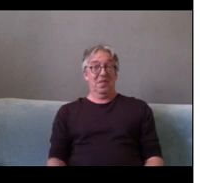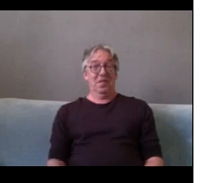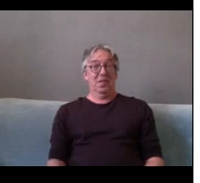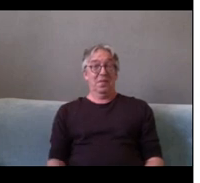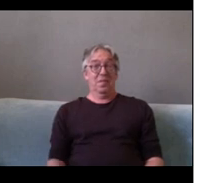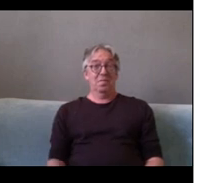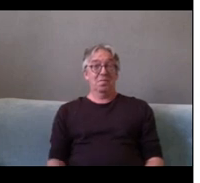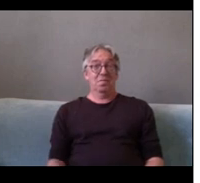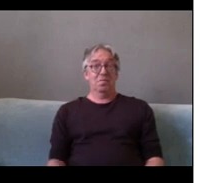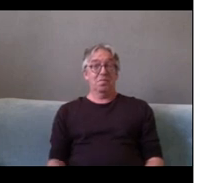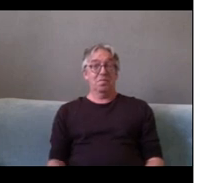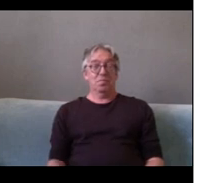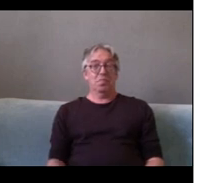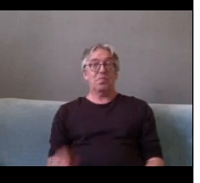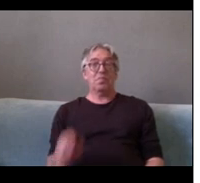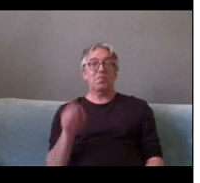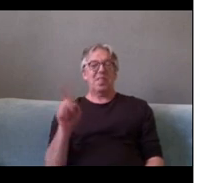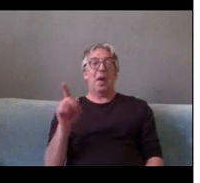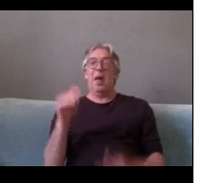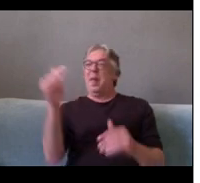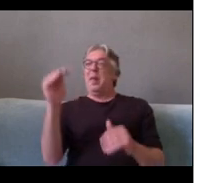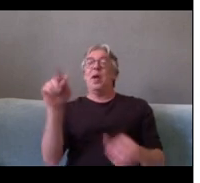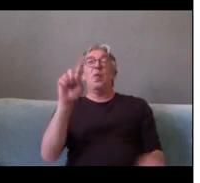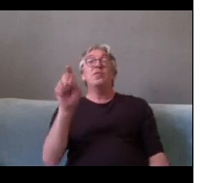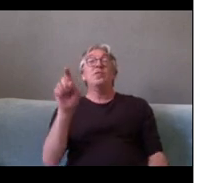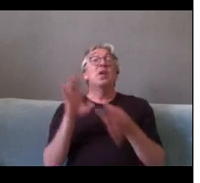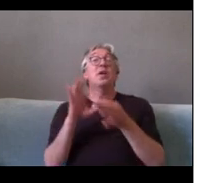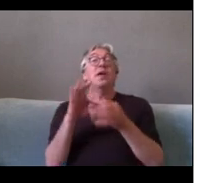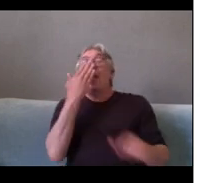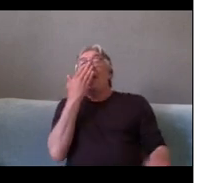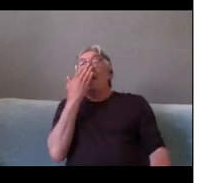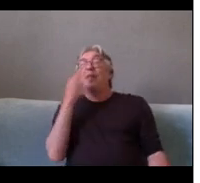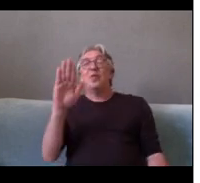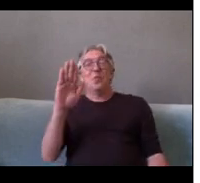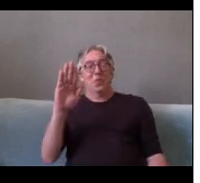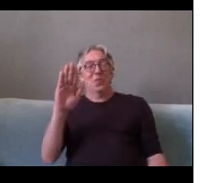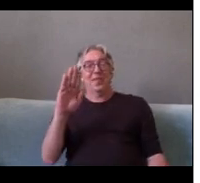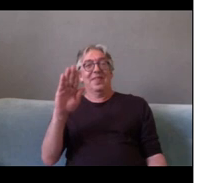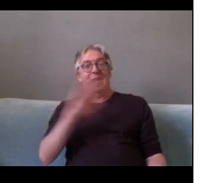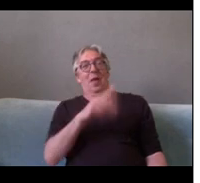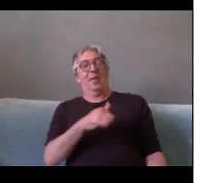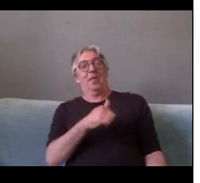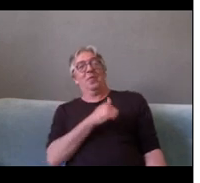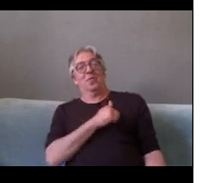For example, if you do interpretation of those Washington Group questions,